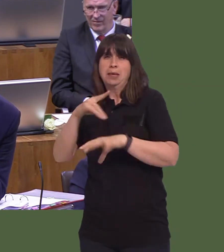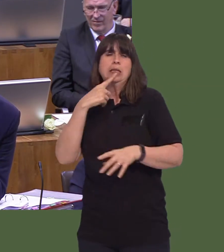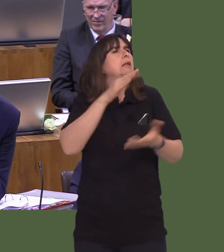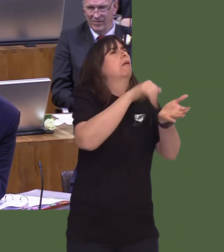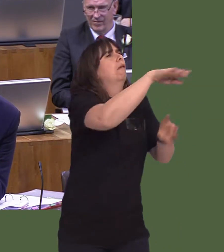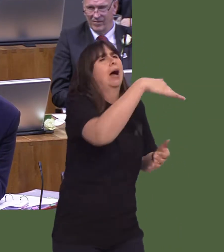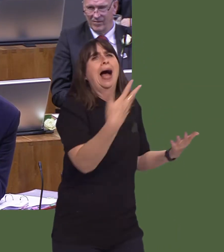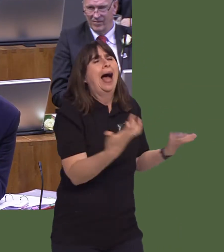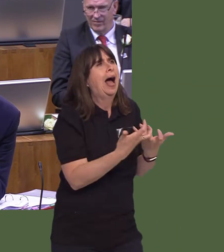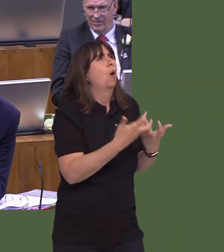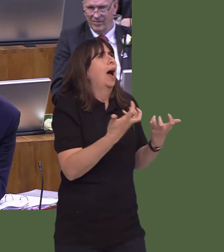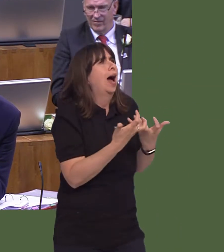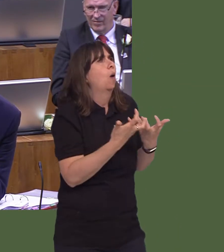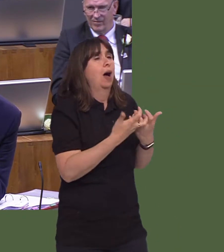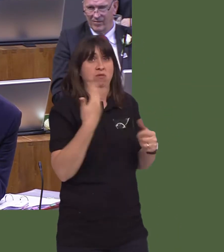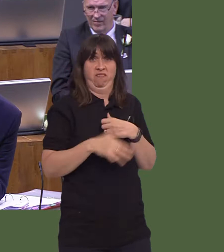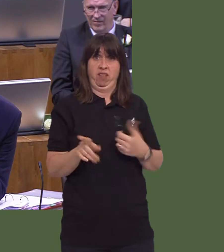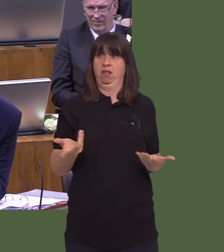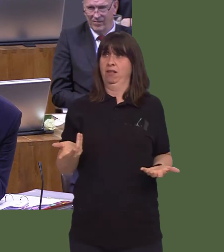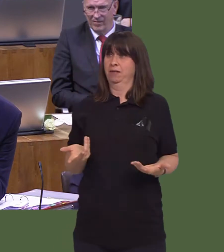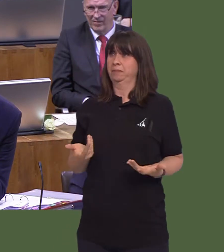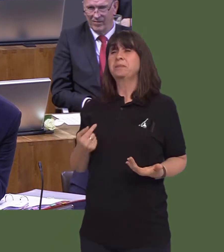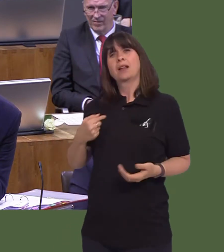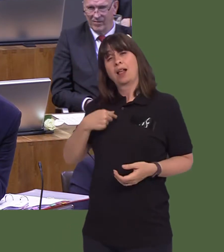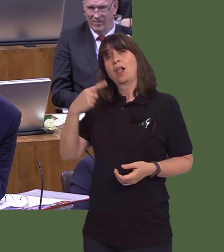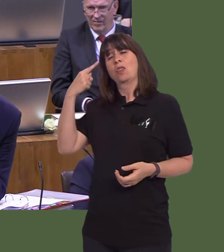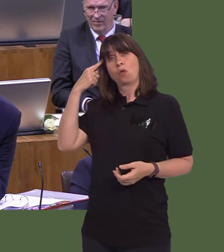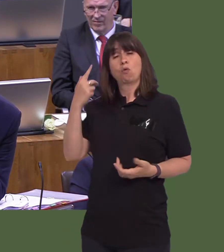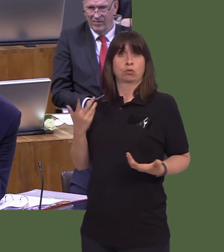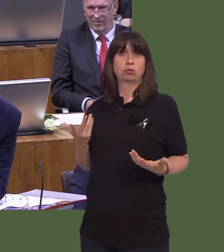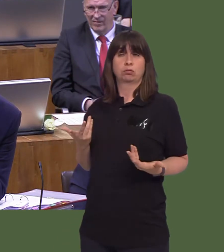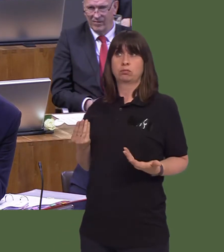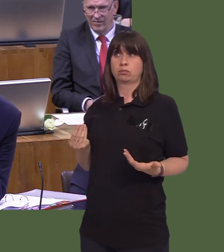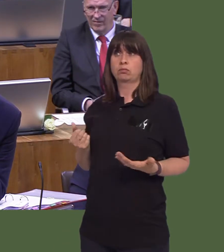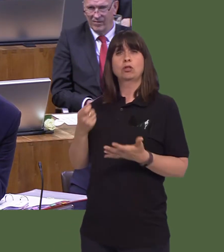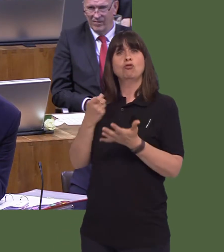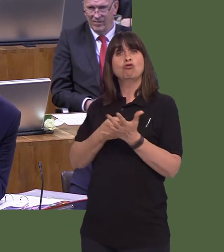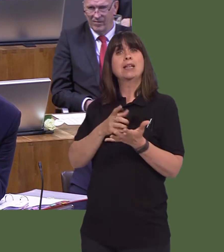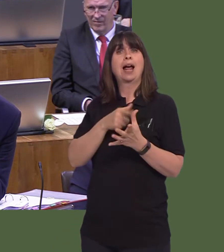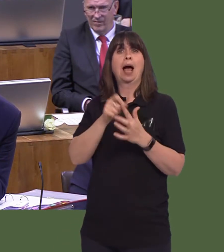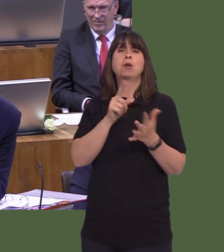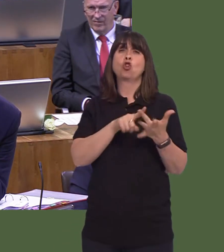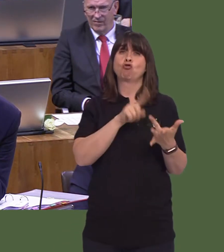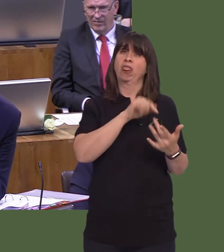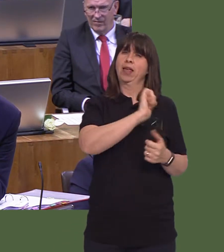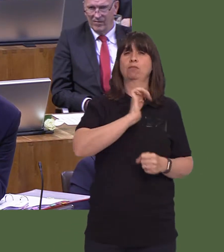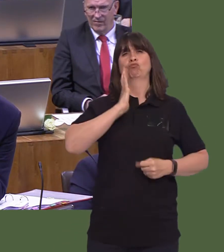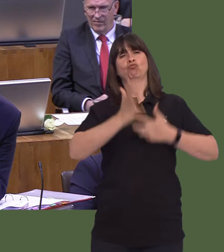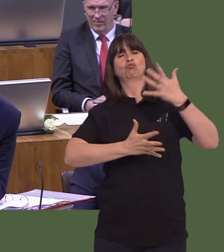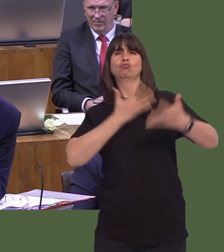I have to say that I thought the answer that was given by, or the speech that was given by, Rhun ap Iorwerth, certainly, last week, was measured and something, I thought, on